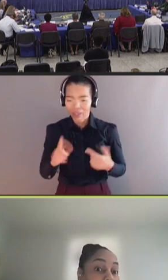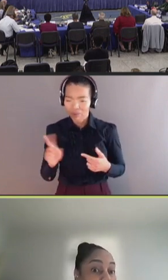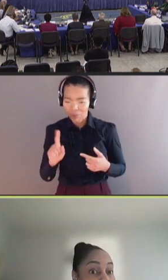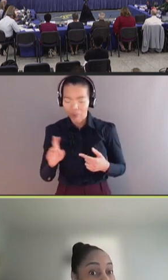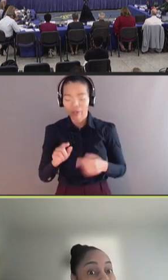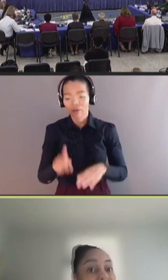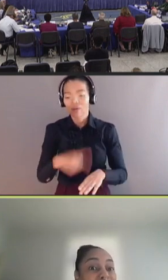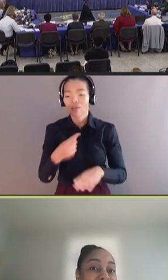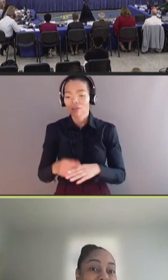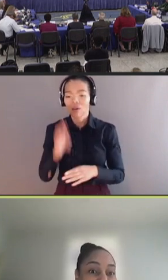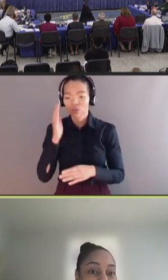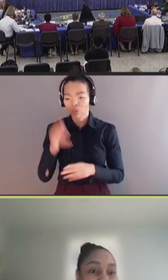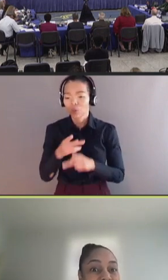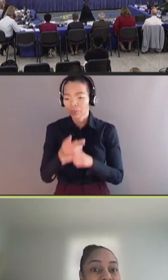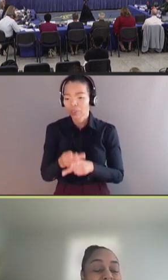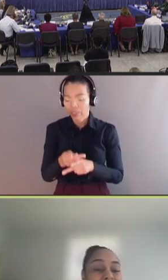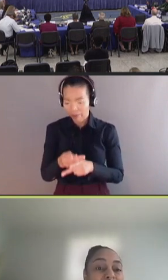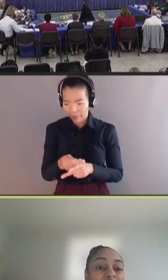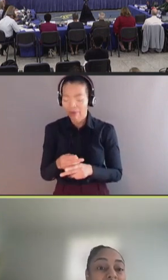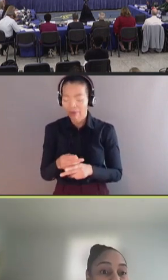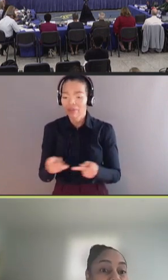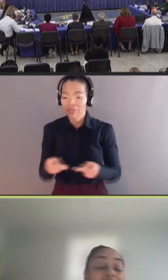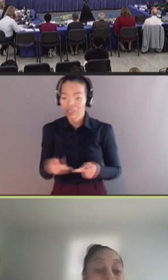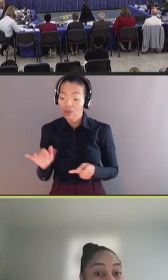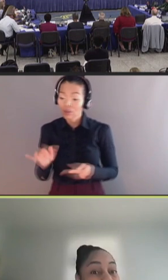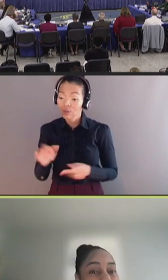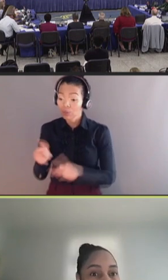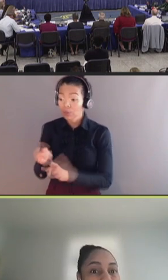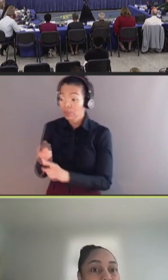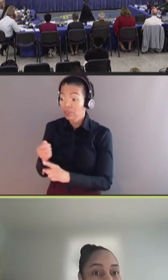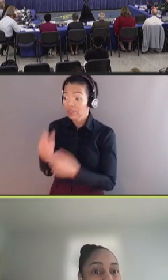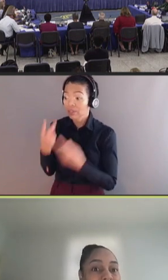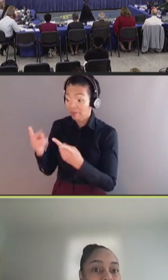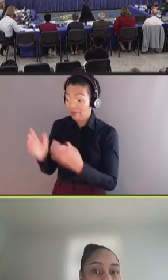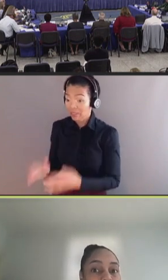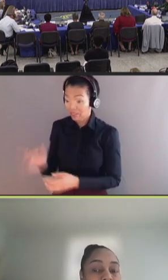are frequent visitors to these facilities are actually getting these ads. Because chances are,